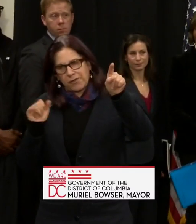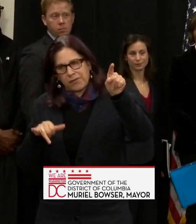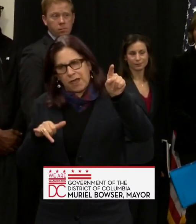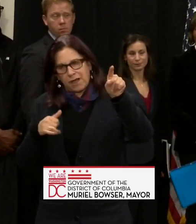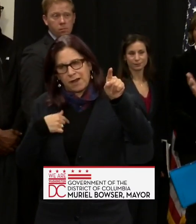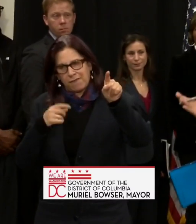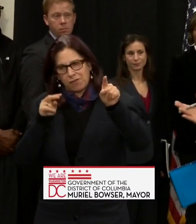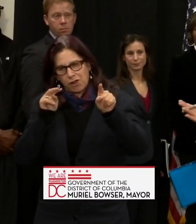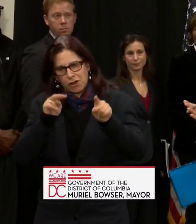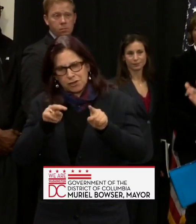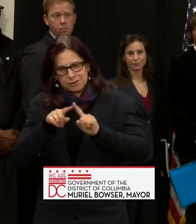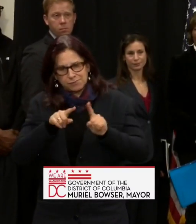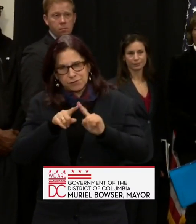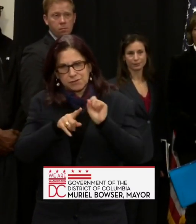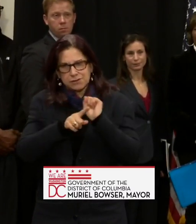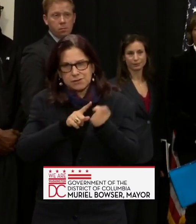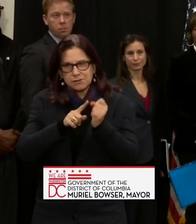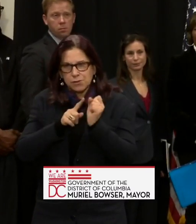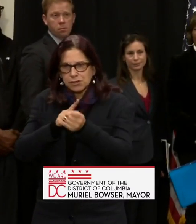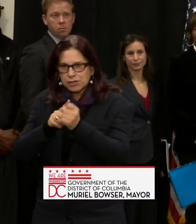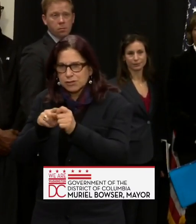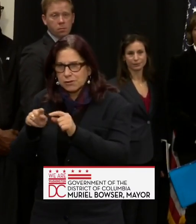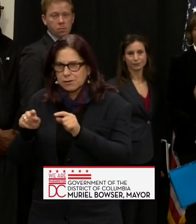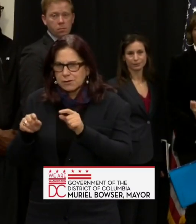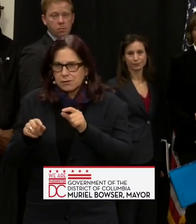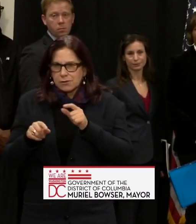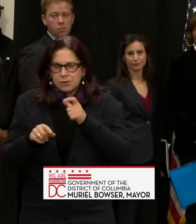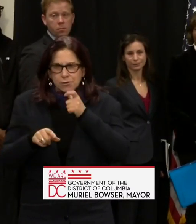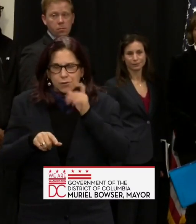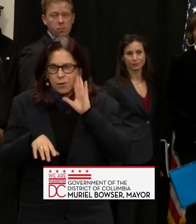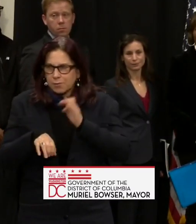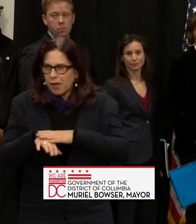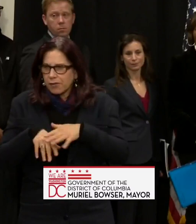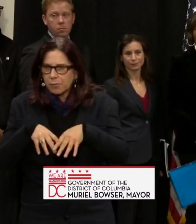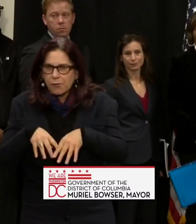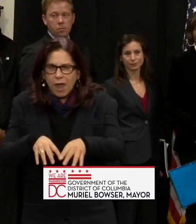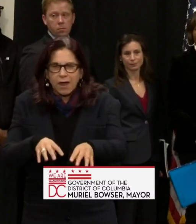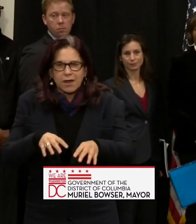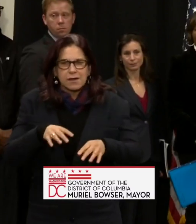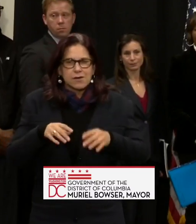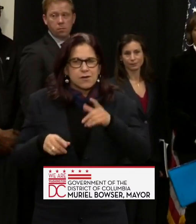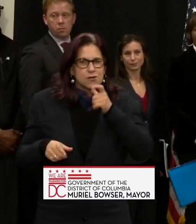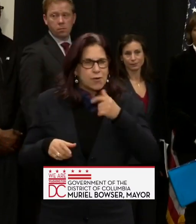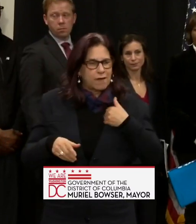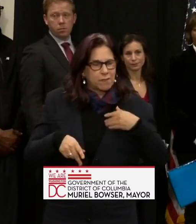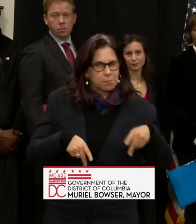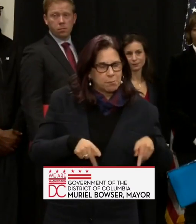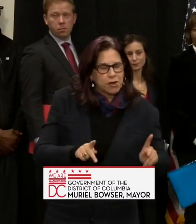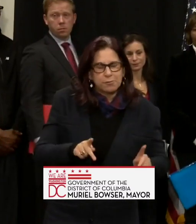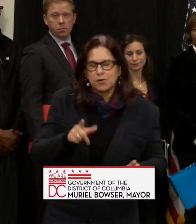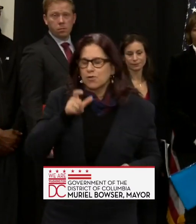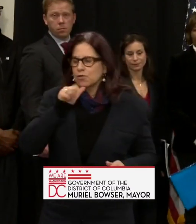WHO IS COMING ALONG THE ROUTE AND WHO HAS A PERMIT AND WHO DOESN'T HAVE A PERMIT SO ALL OF THOSE SCENARIOS, LITERALLY A